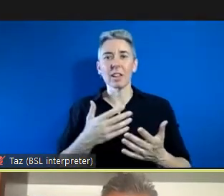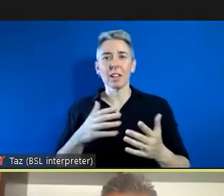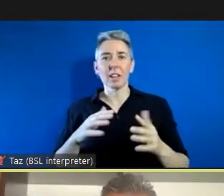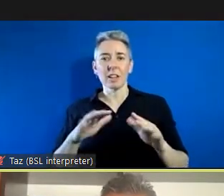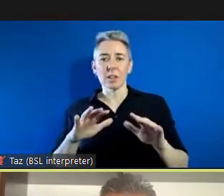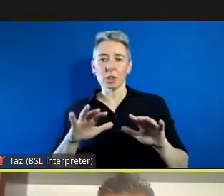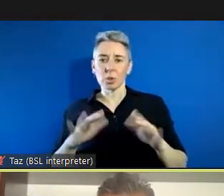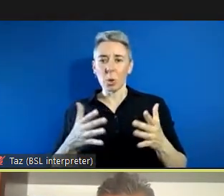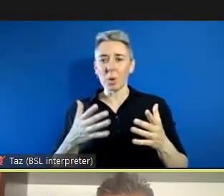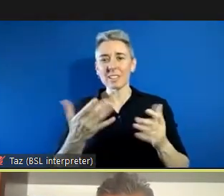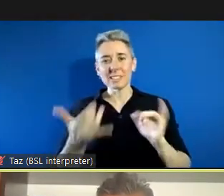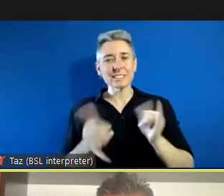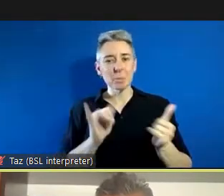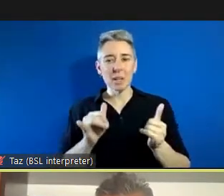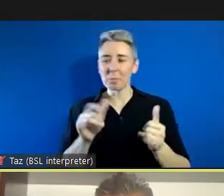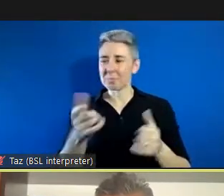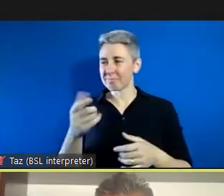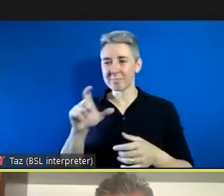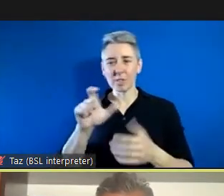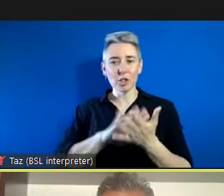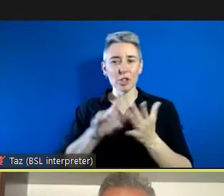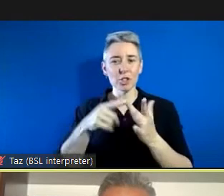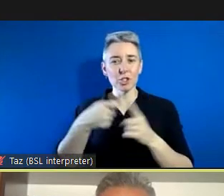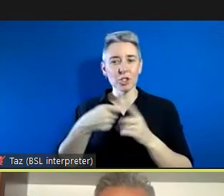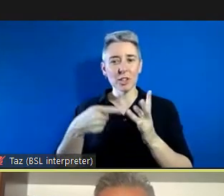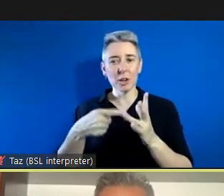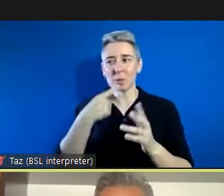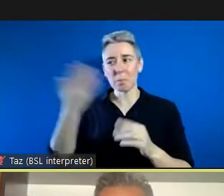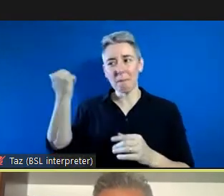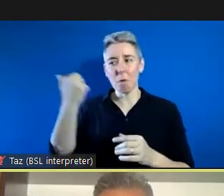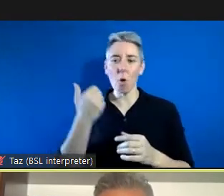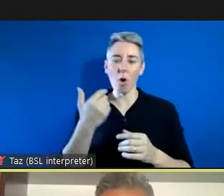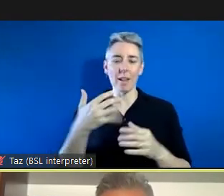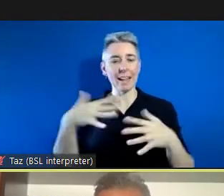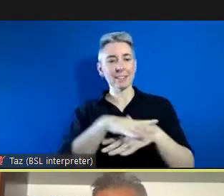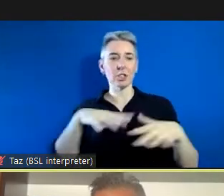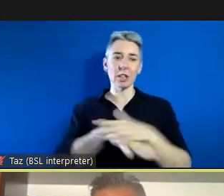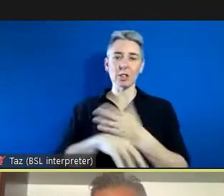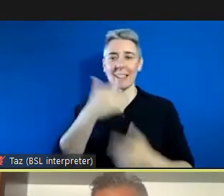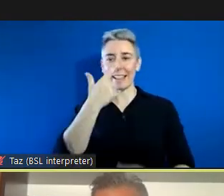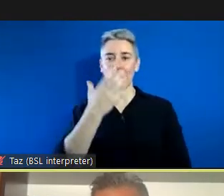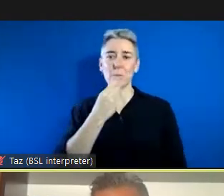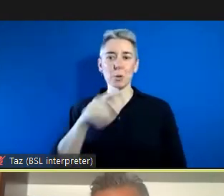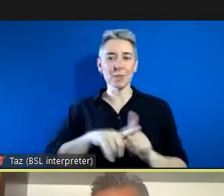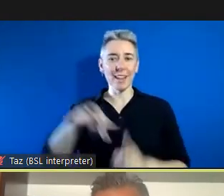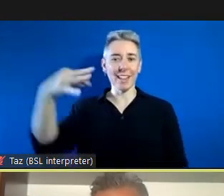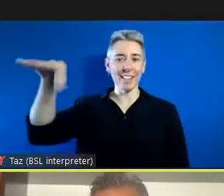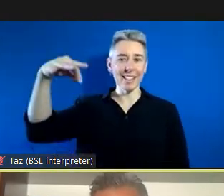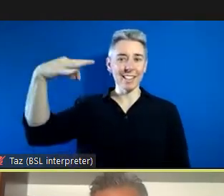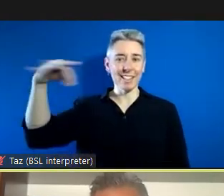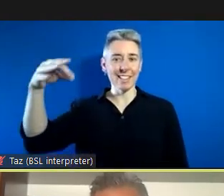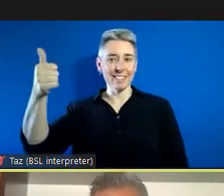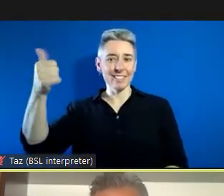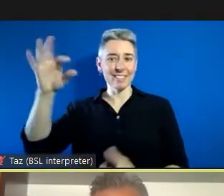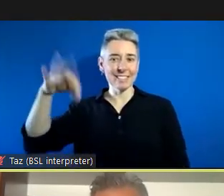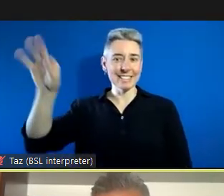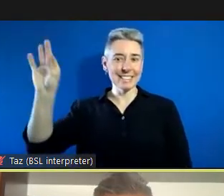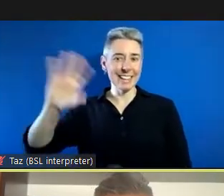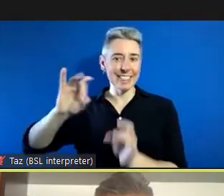buzzwords, I think that's a fantastic way of describing it. So how do we get to the depth of something without anticipating why people have good reason to hide?